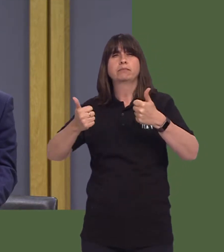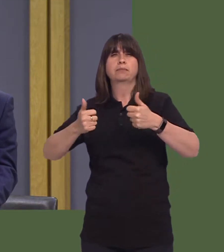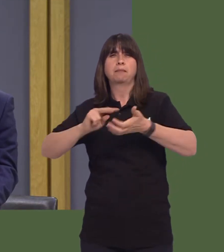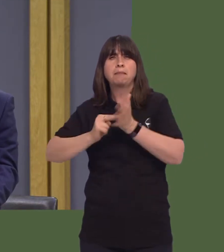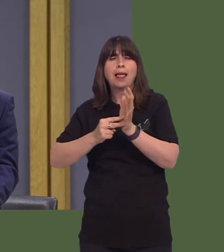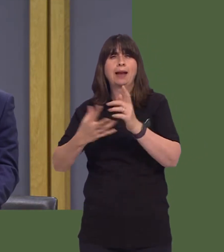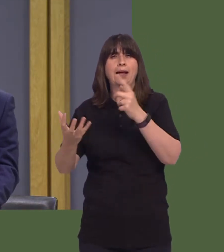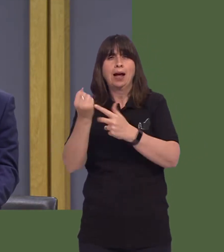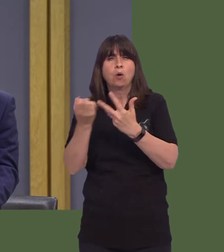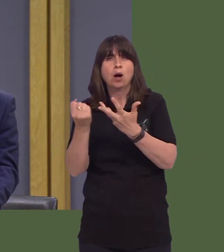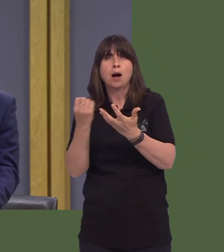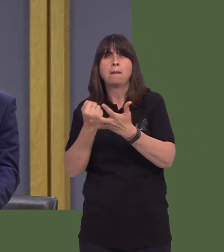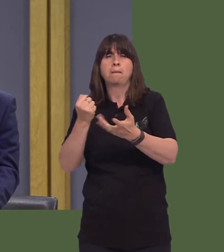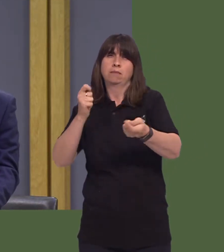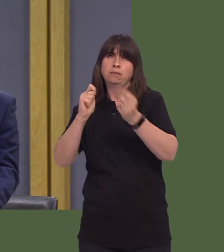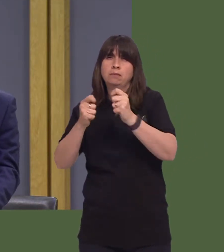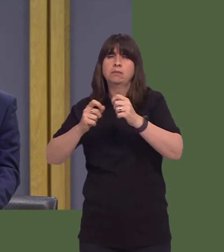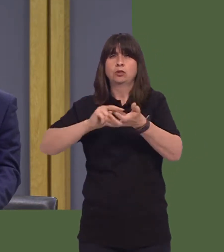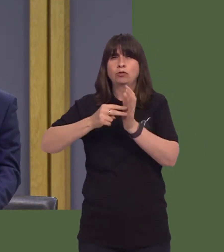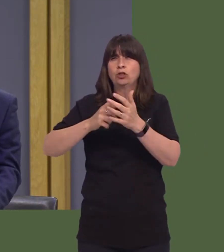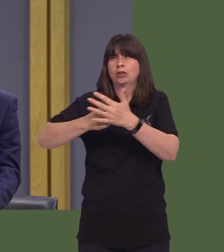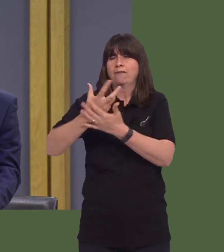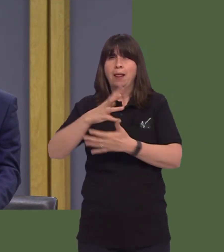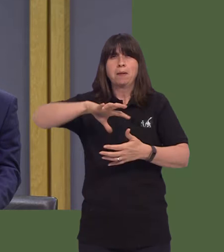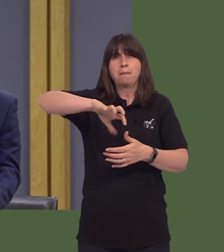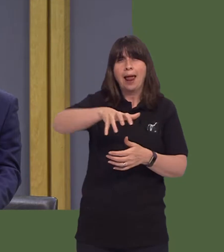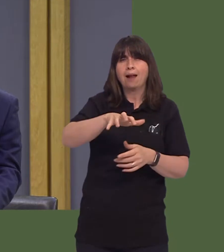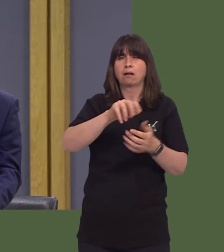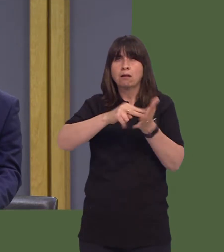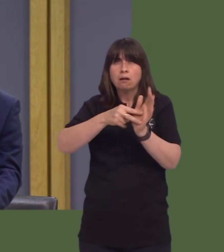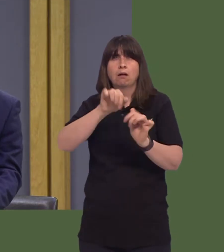change is to prepare a strategic development plan for the region that is genuinely a regional